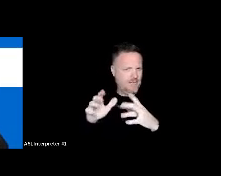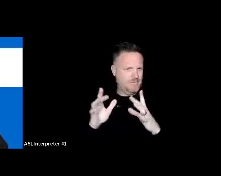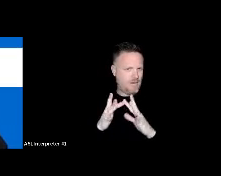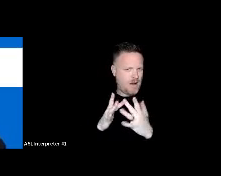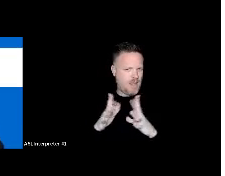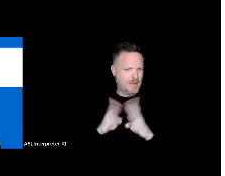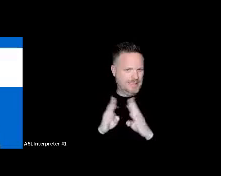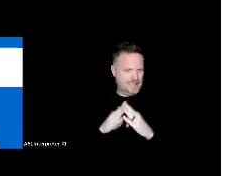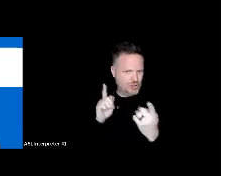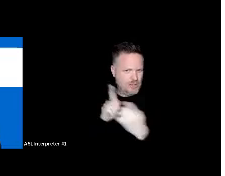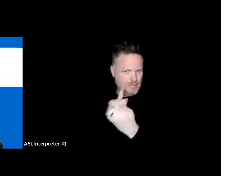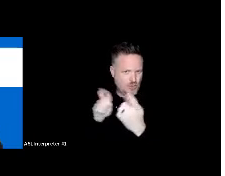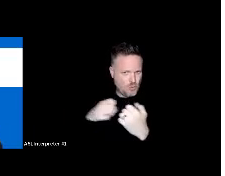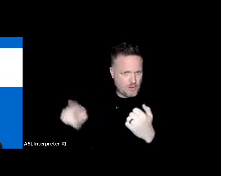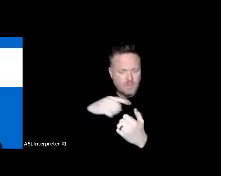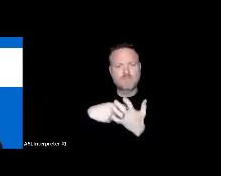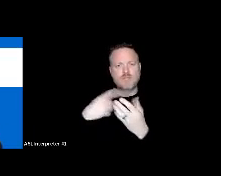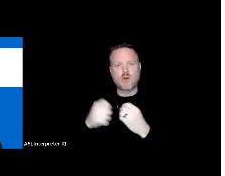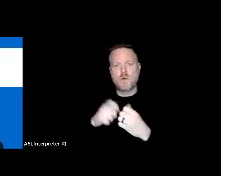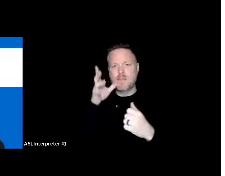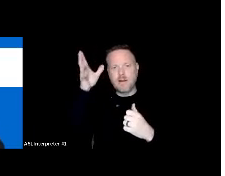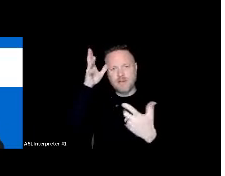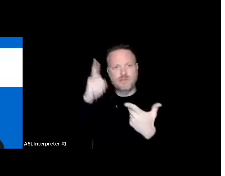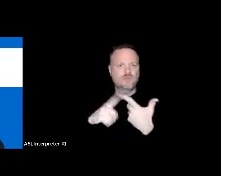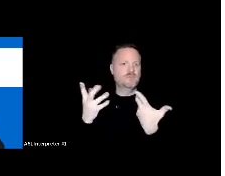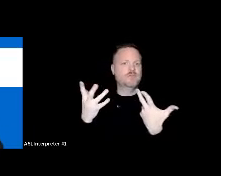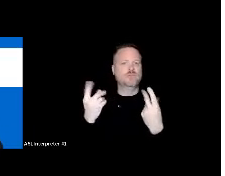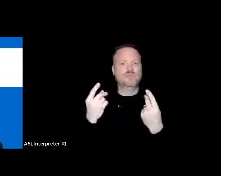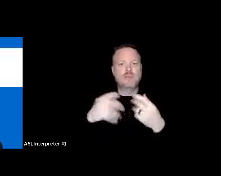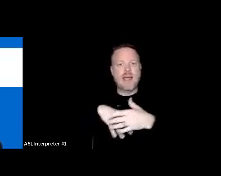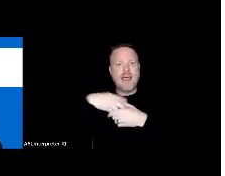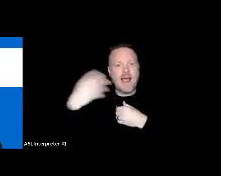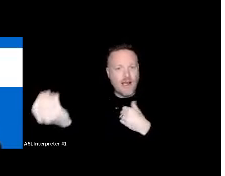They can talk to the parents about getting outside community mental health services in place.